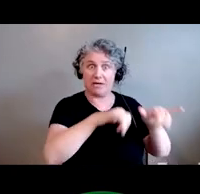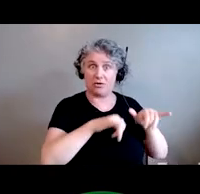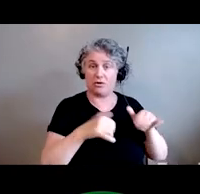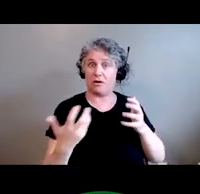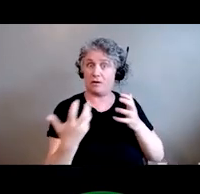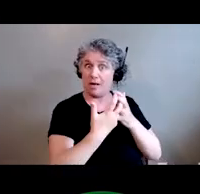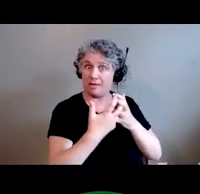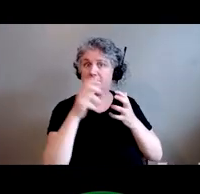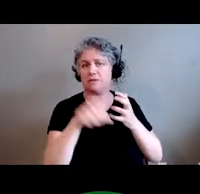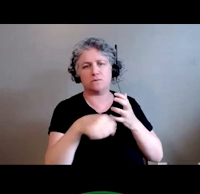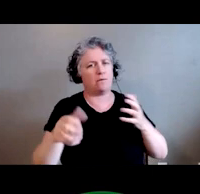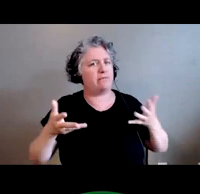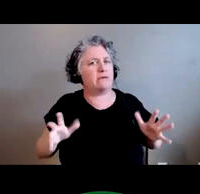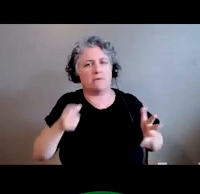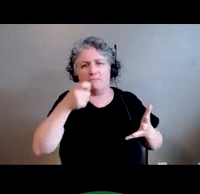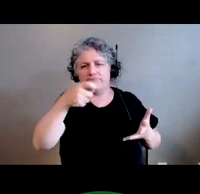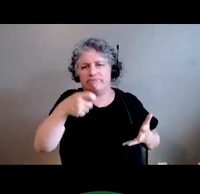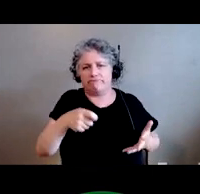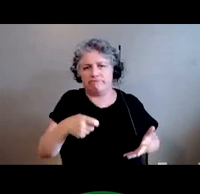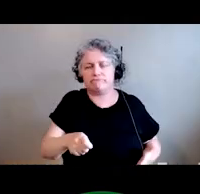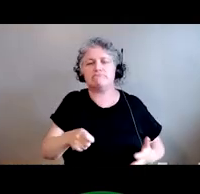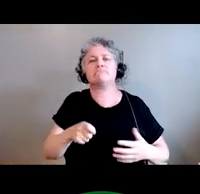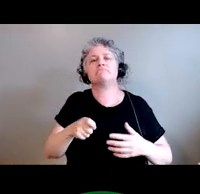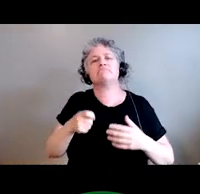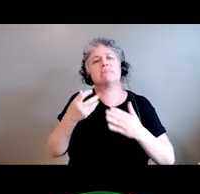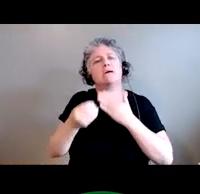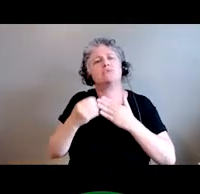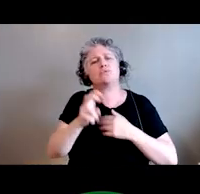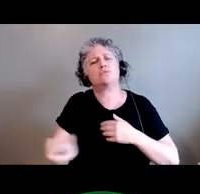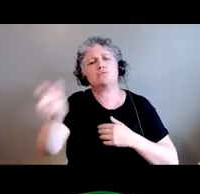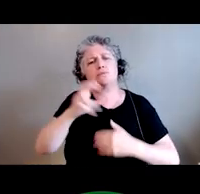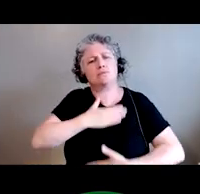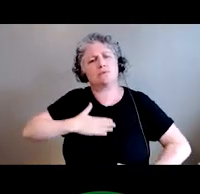of a key system element like an infrastructure design or a service behavior against the relevant